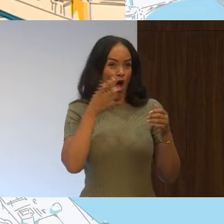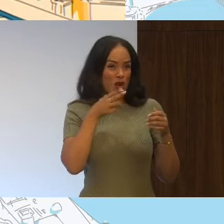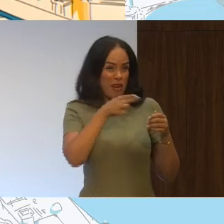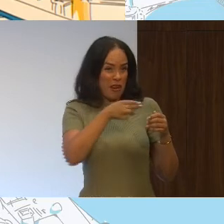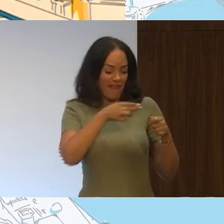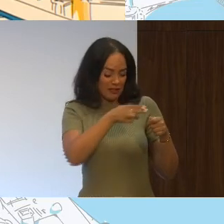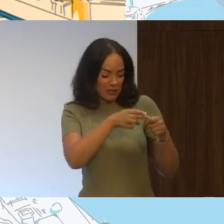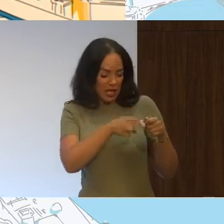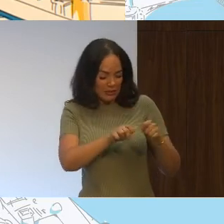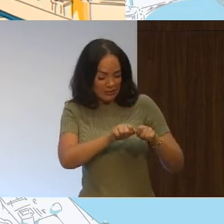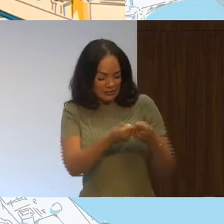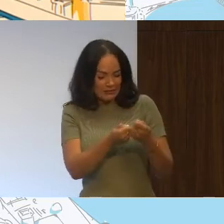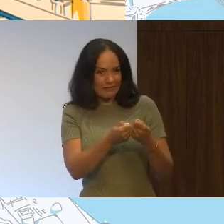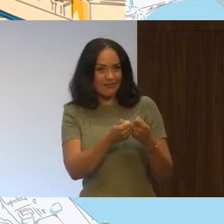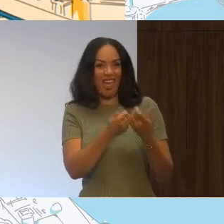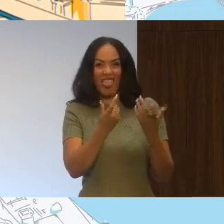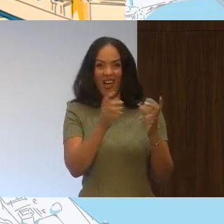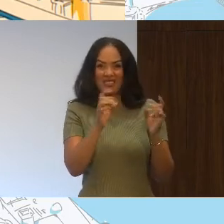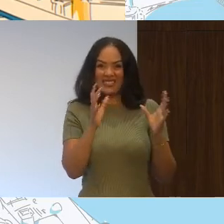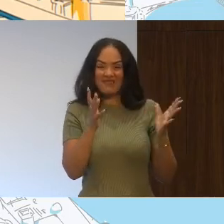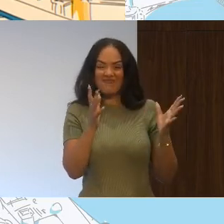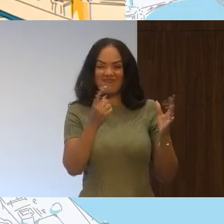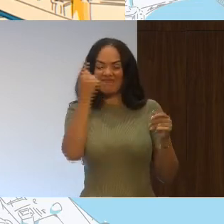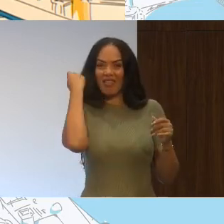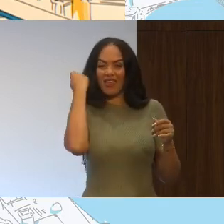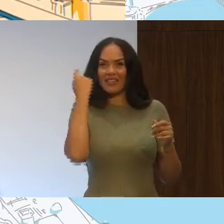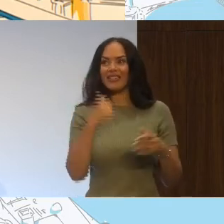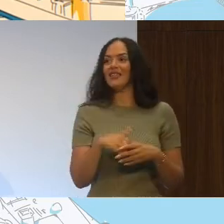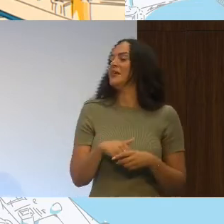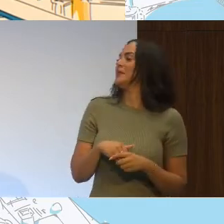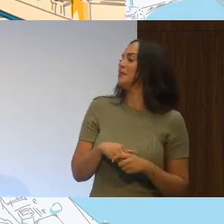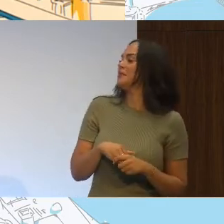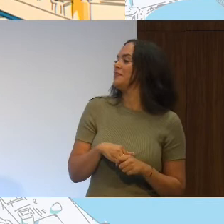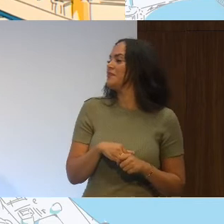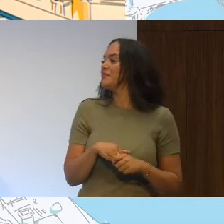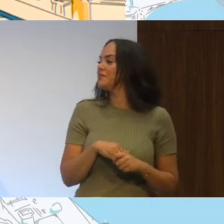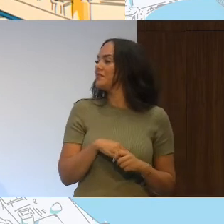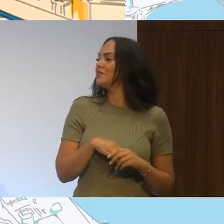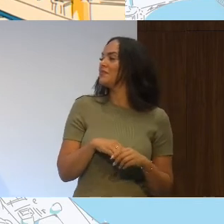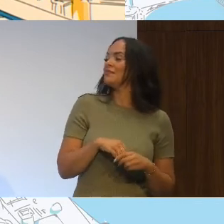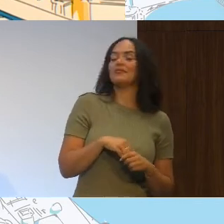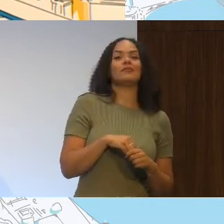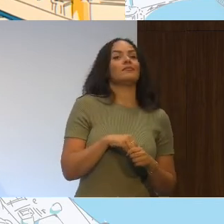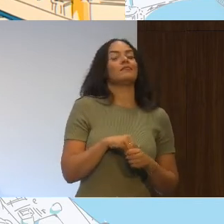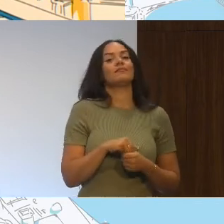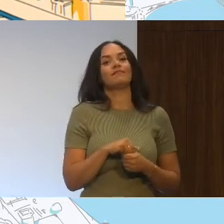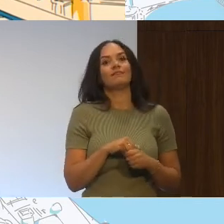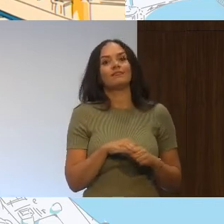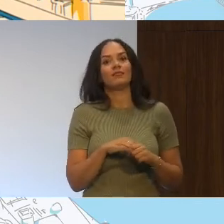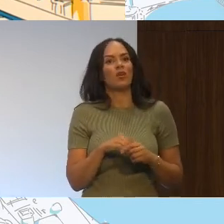So it was literally because ergot was so badly tolerated. The only way it really is well tolerated is if you,